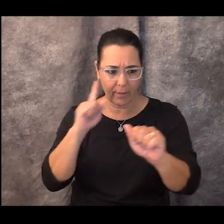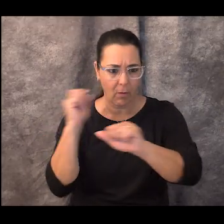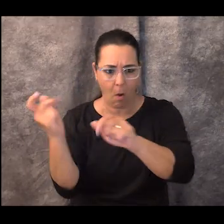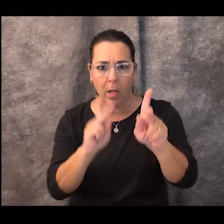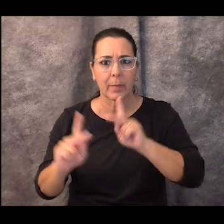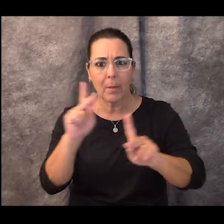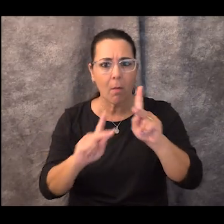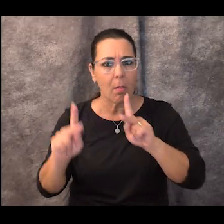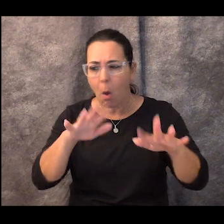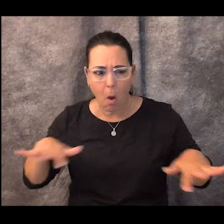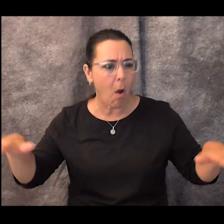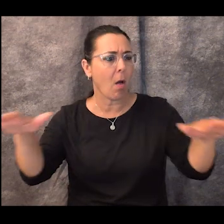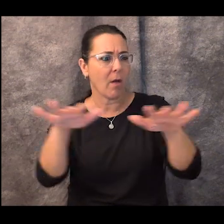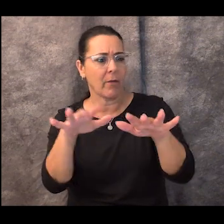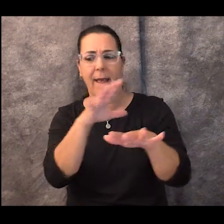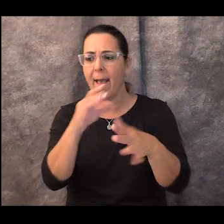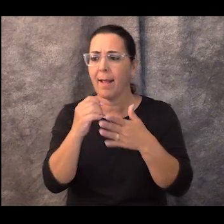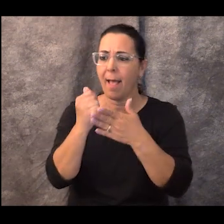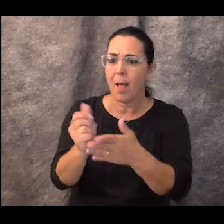and get voters registered and excited about voting.